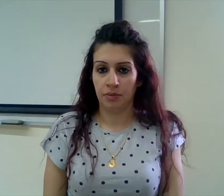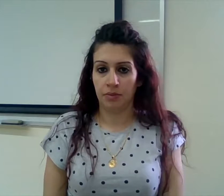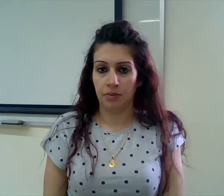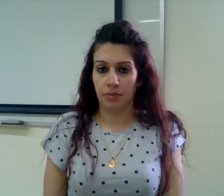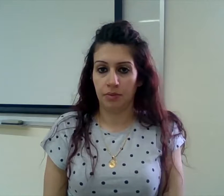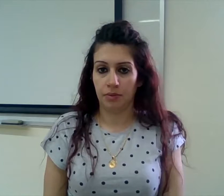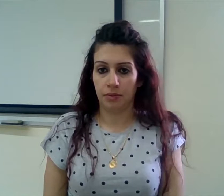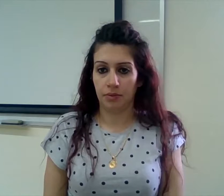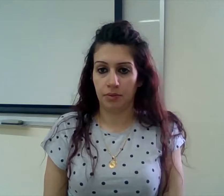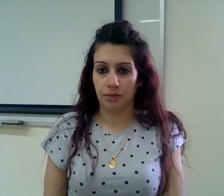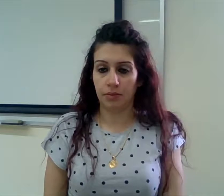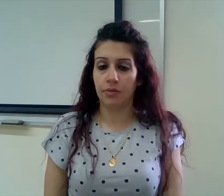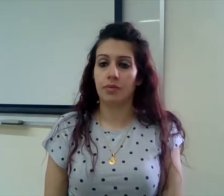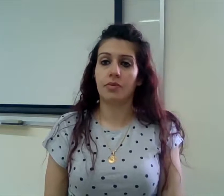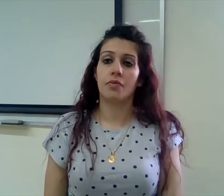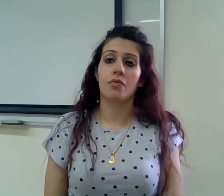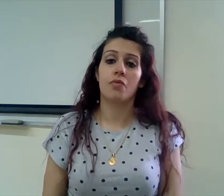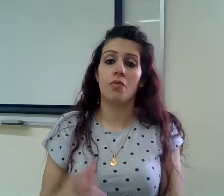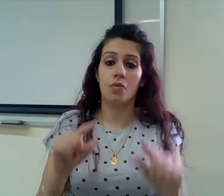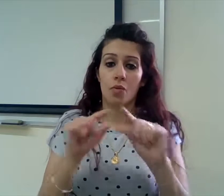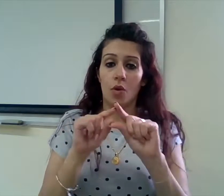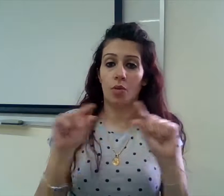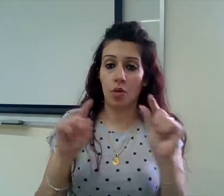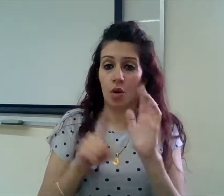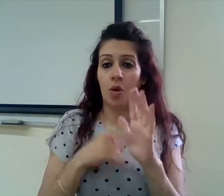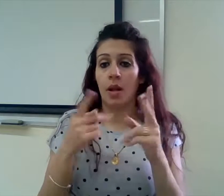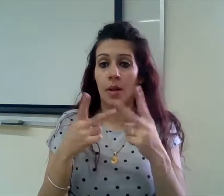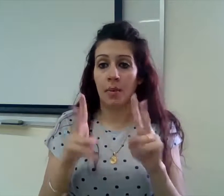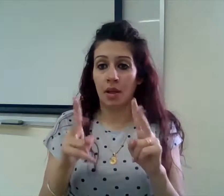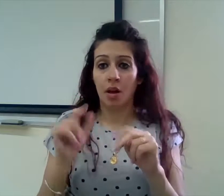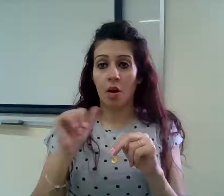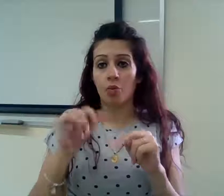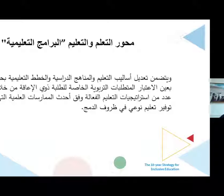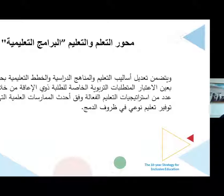emerald lady cannabidiol mobile Cheryl Italian a damaged fee and medical